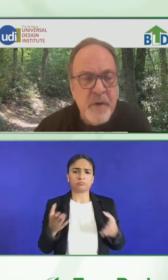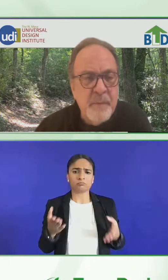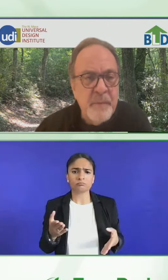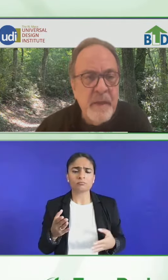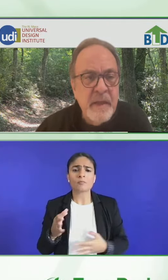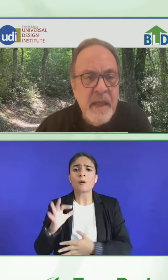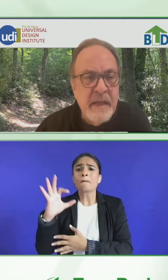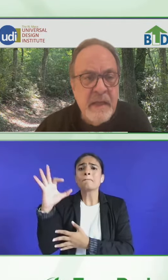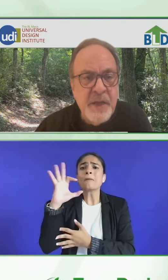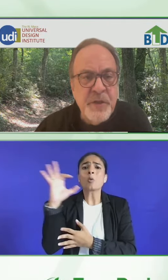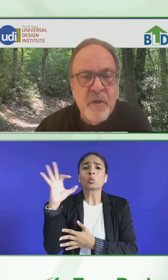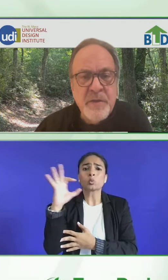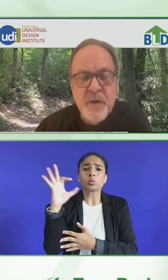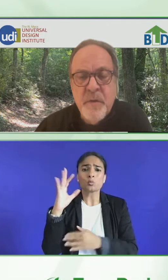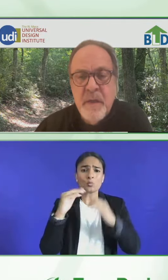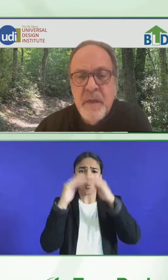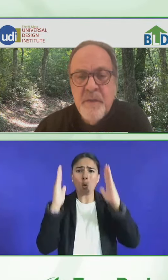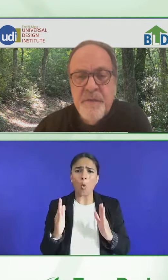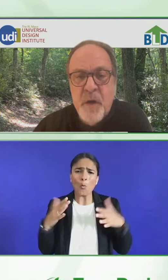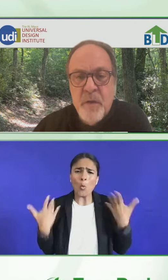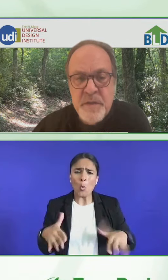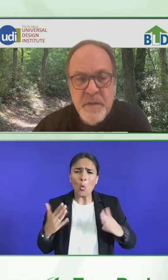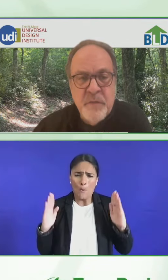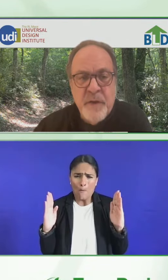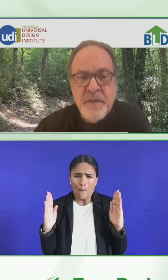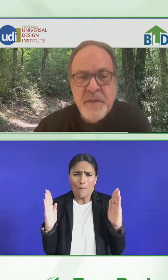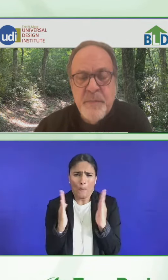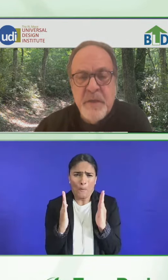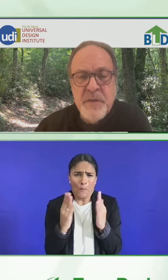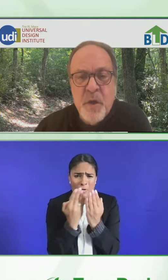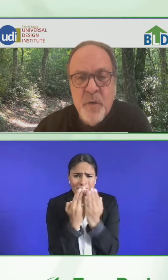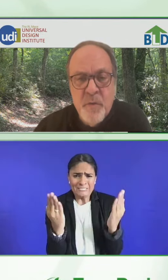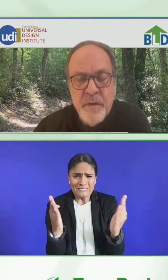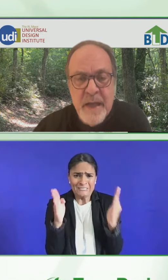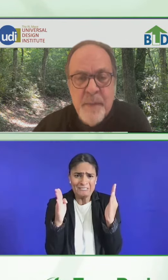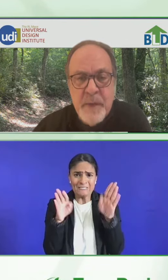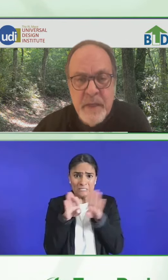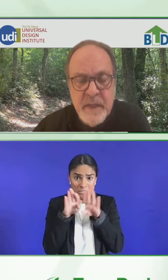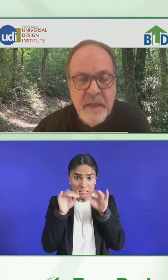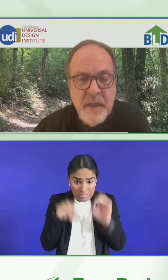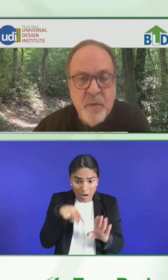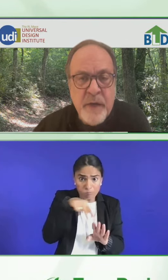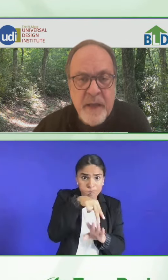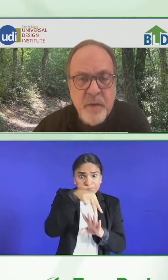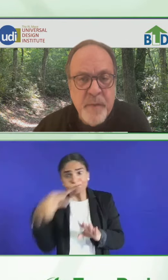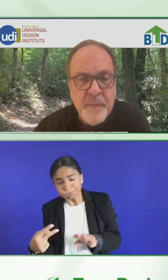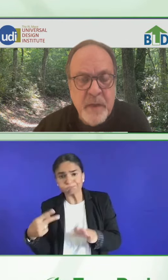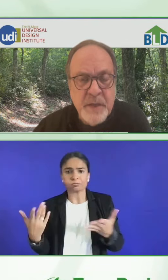At any kitchen also, falls, risks being so dominant in the older adult population.